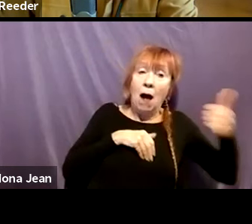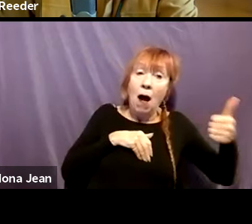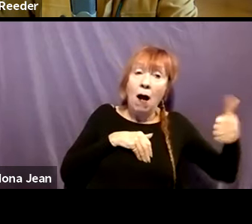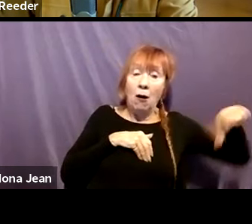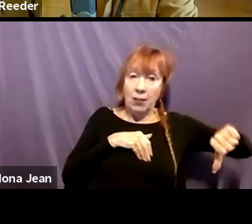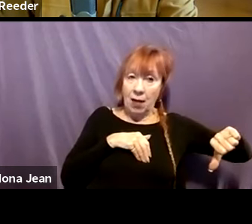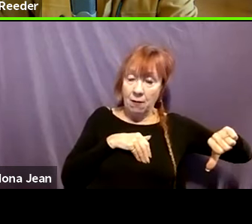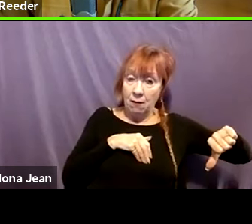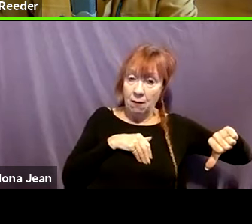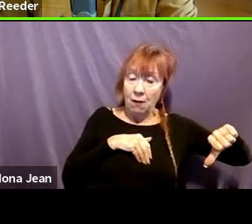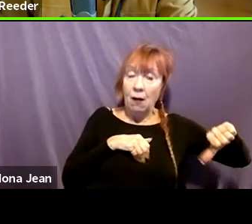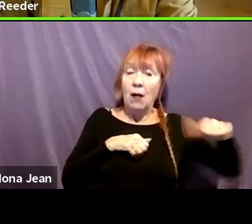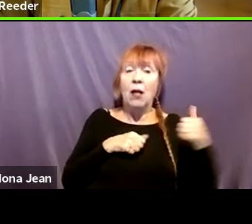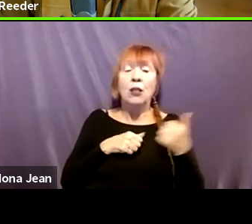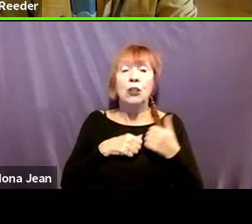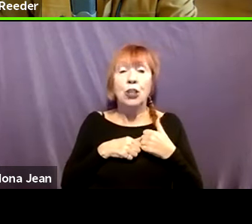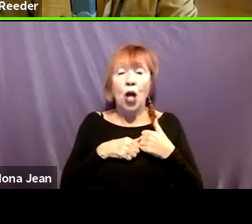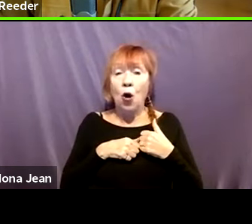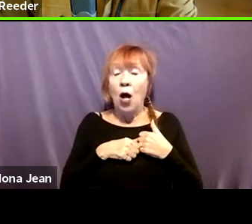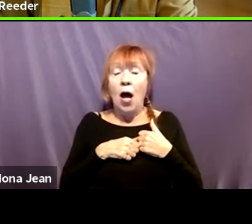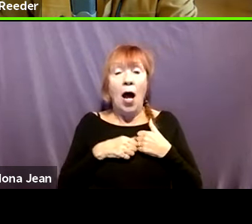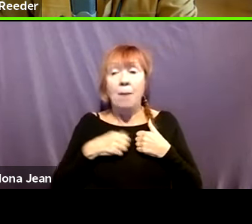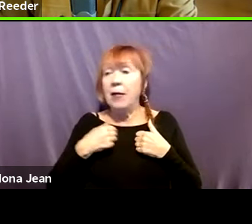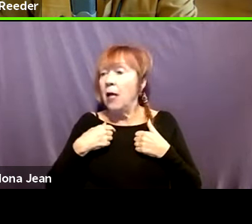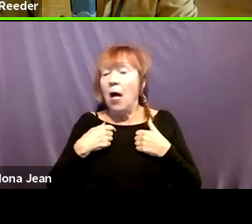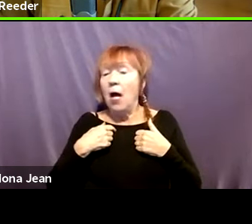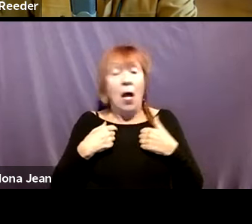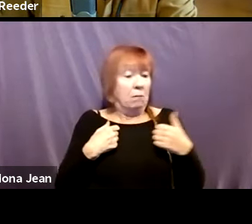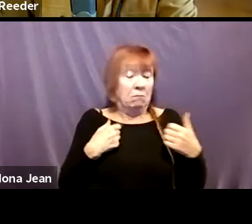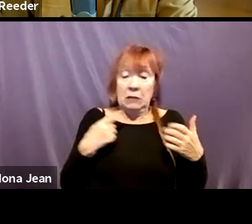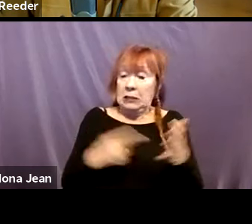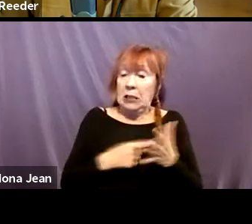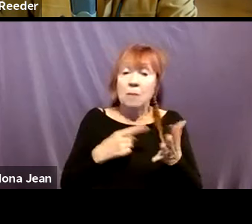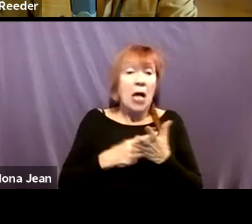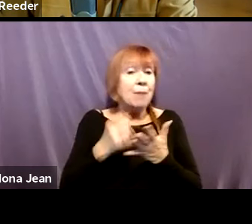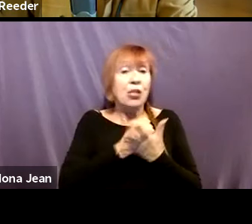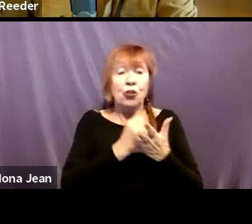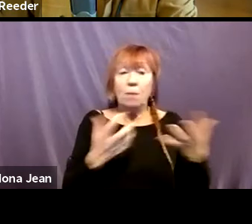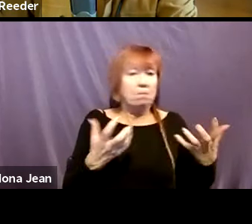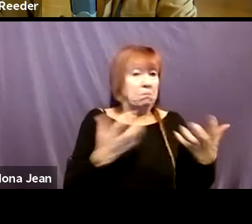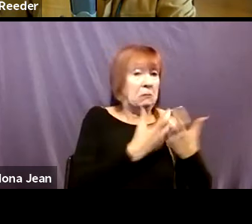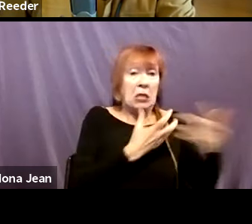Like, "We want movies that are all of this". So a lot of people get crushed when they get rejected, and you can't do that.